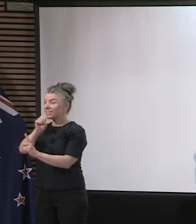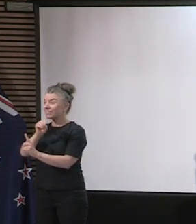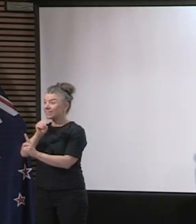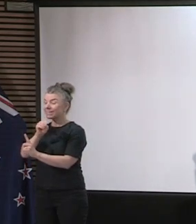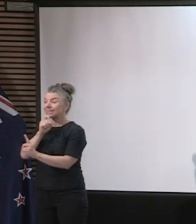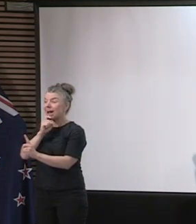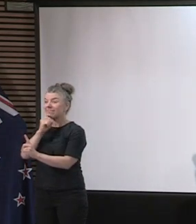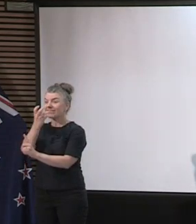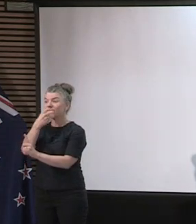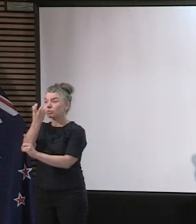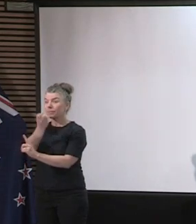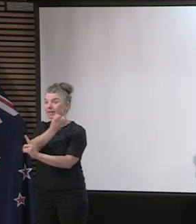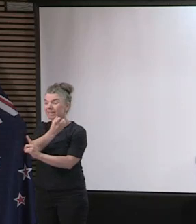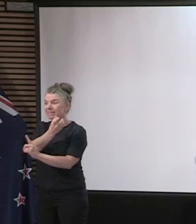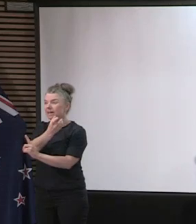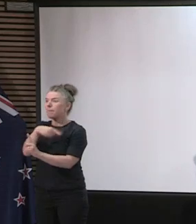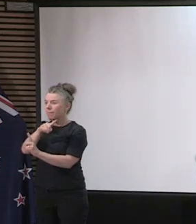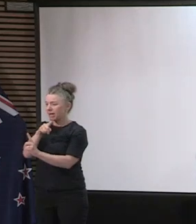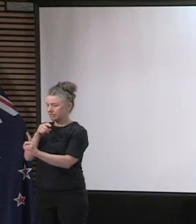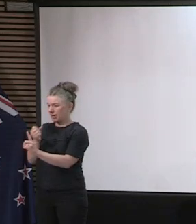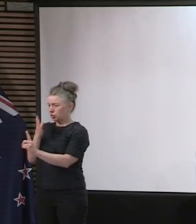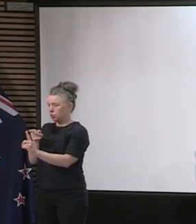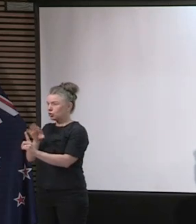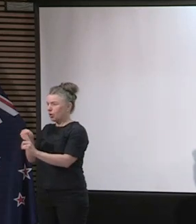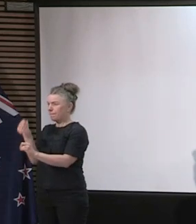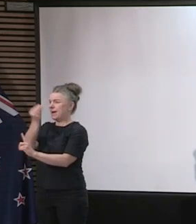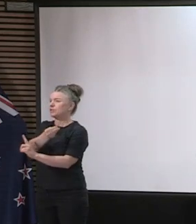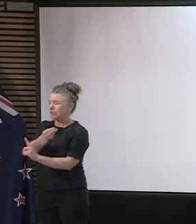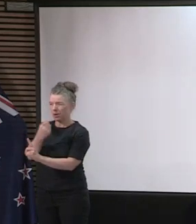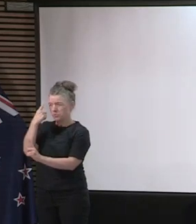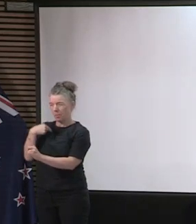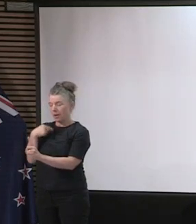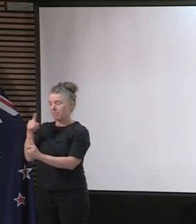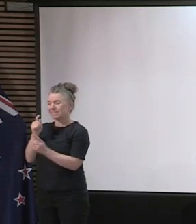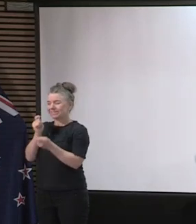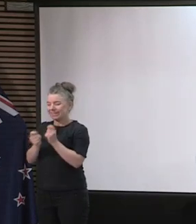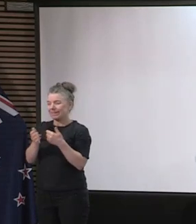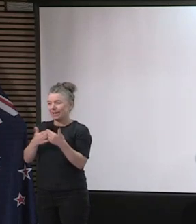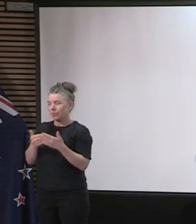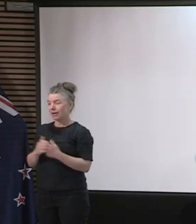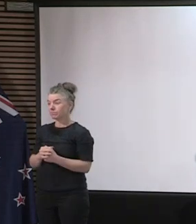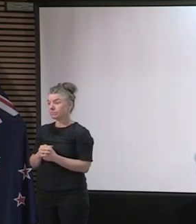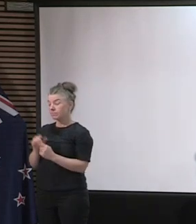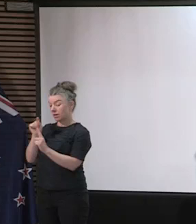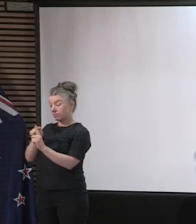there is not COVID-19, the person has caught it from the wider group, but to make sure it isn't being transferred on.